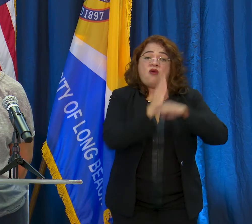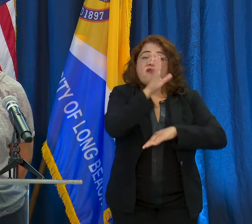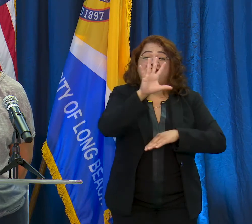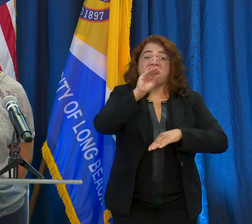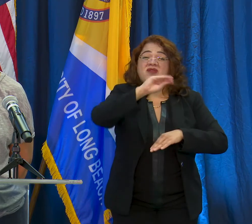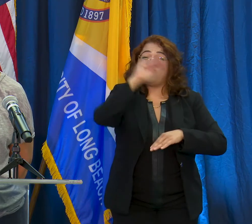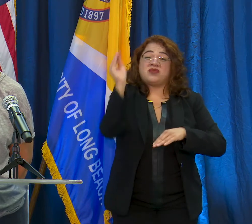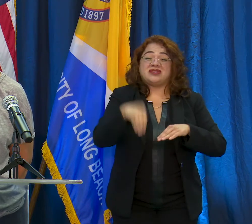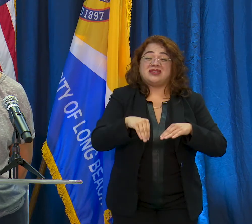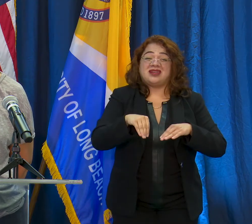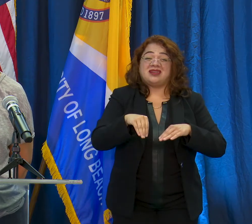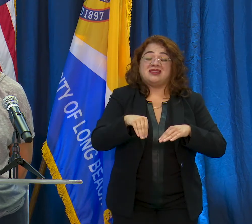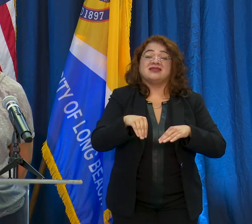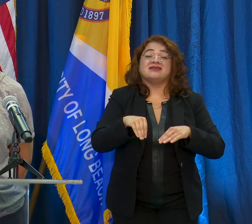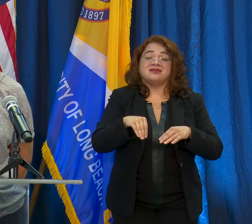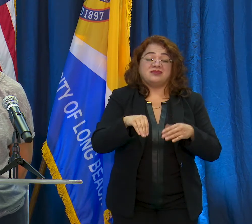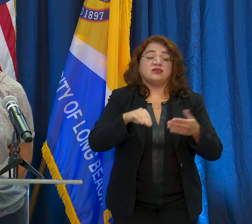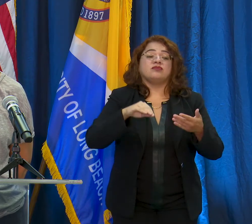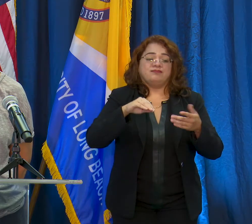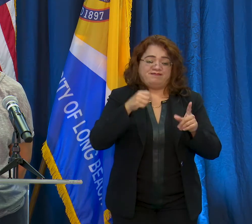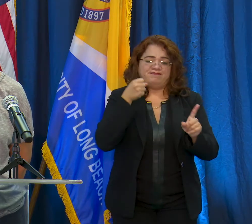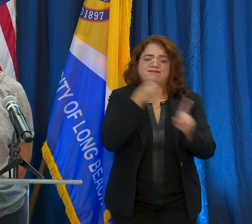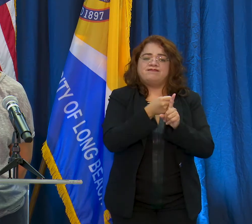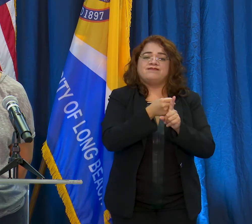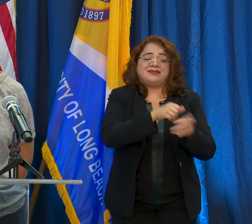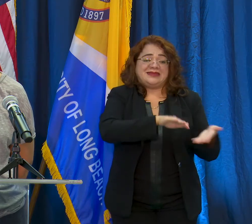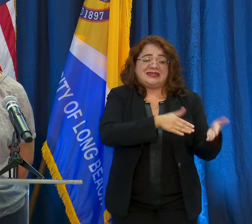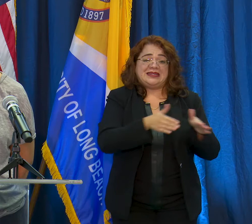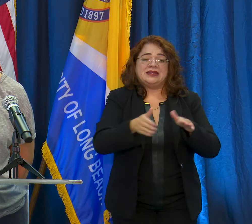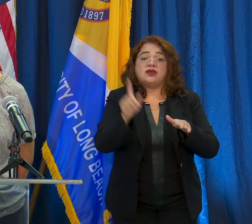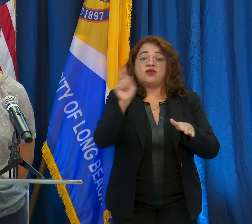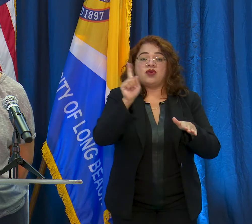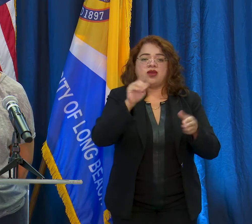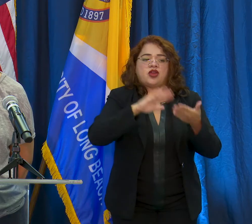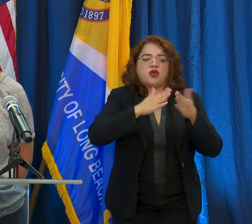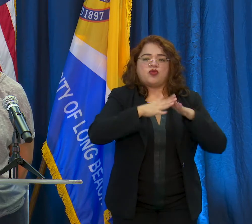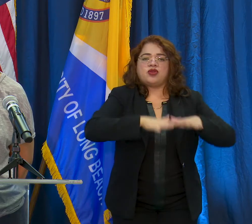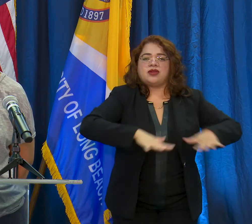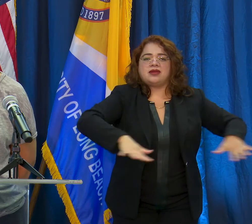have occurred among community residents and outside or not within the long-term